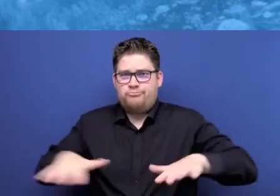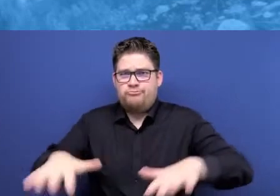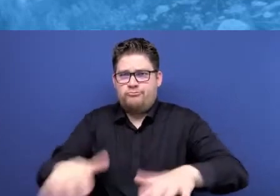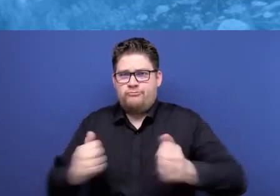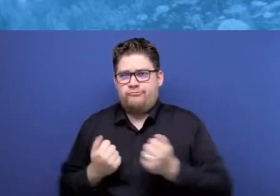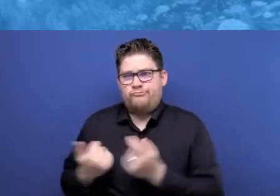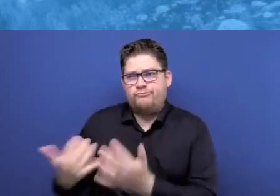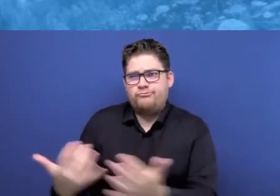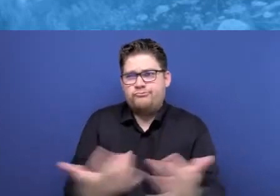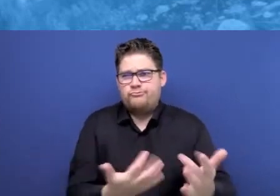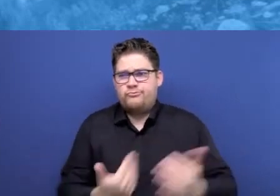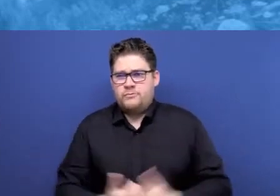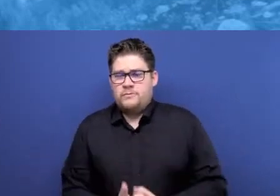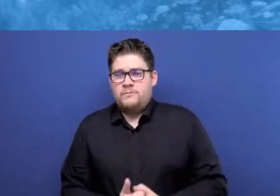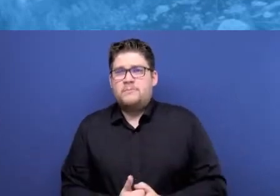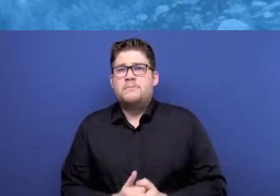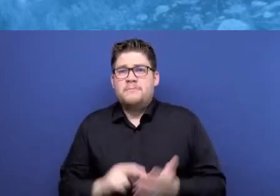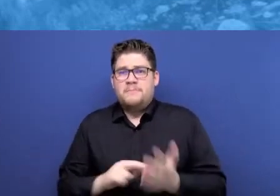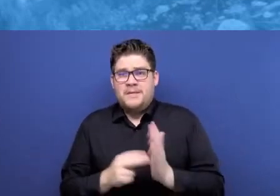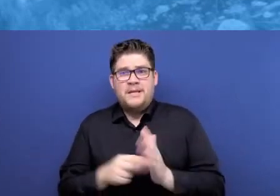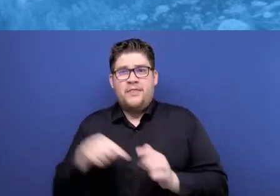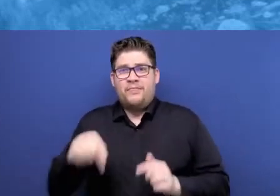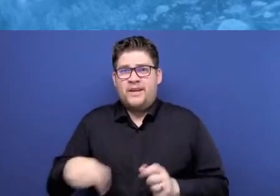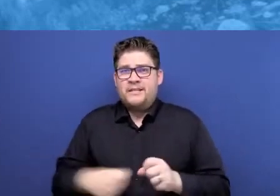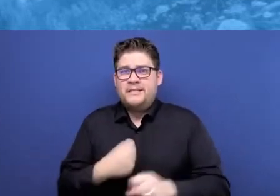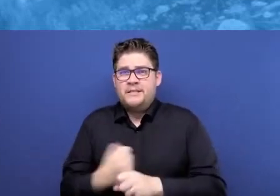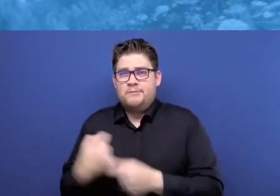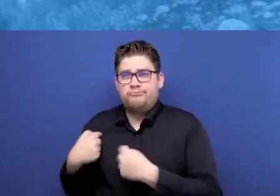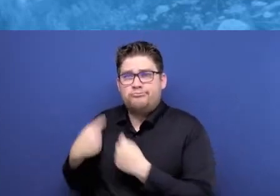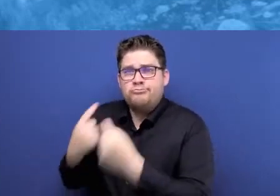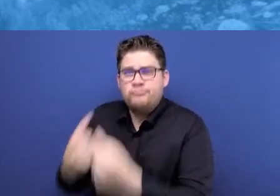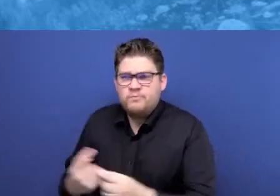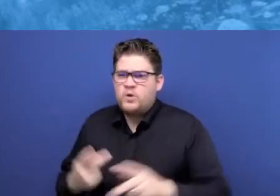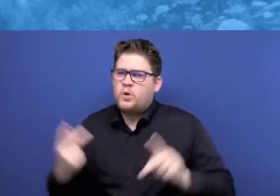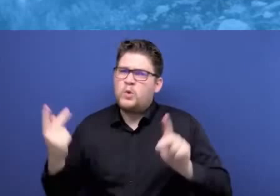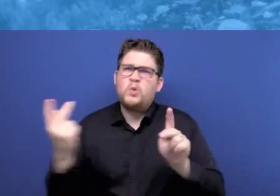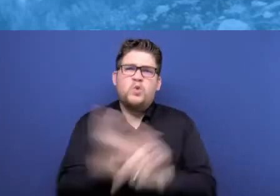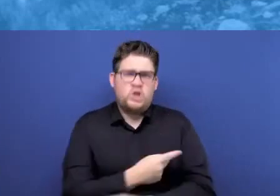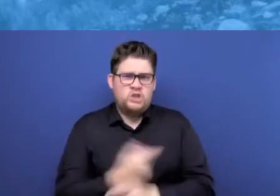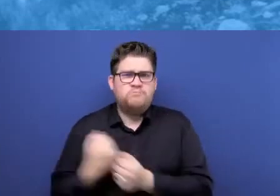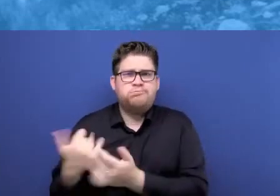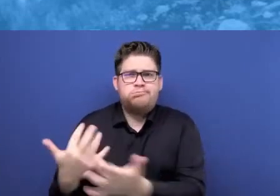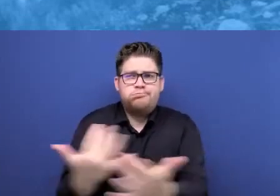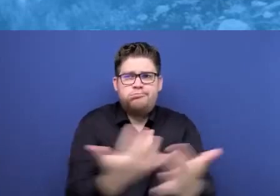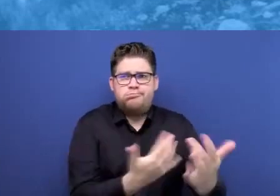the good news Over the last few days we've had we've seen those